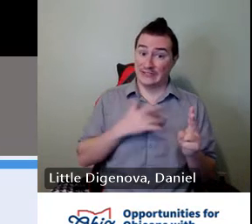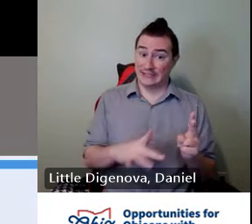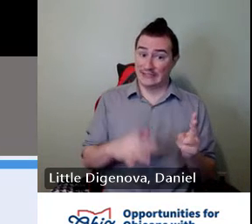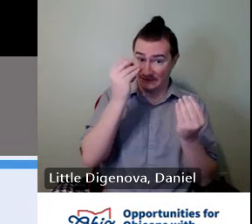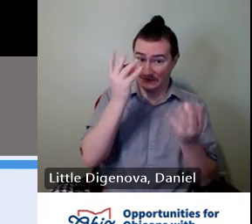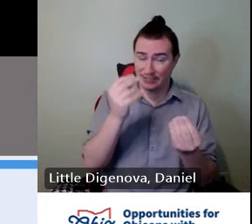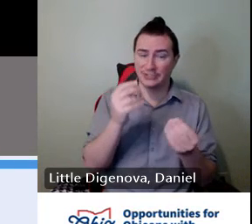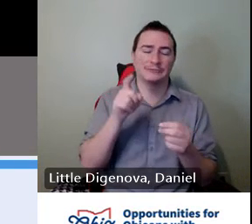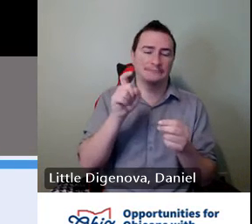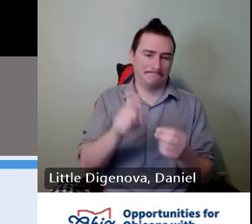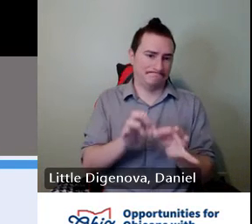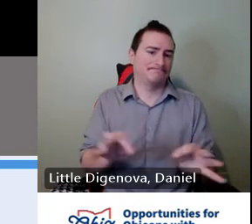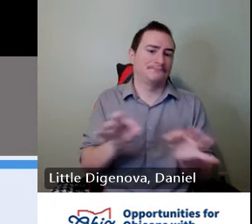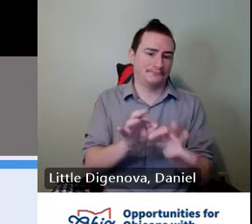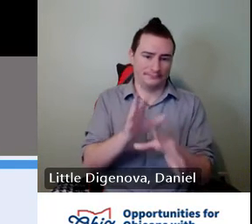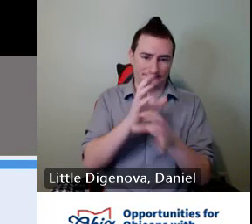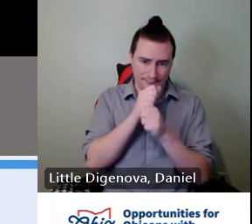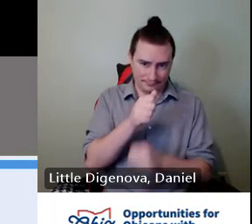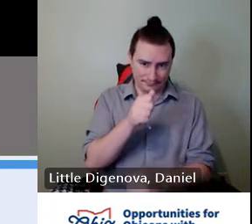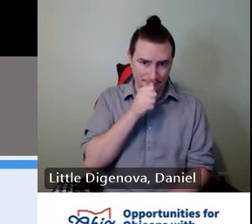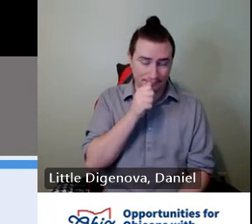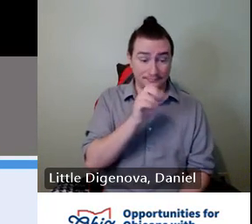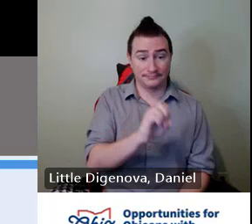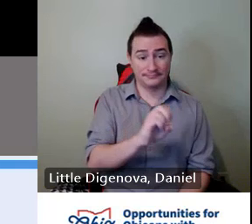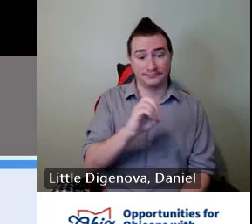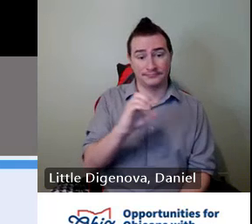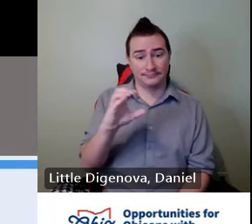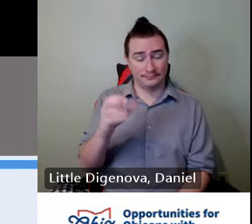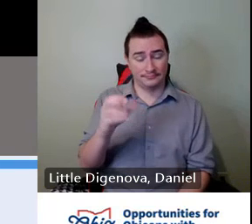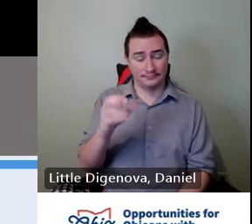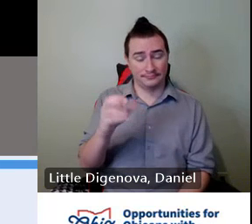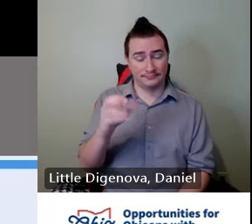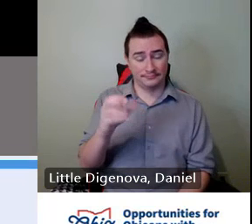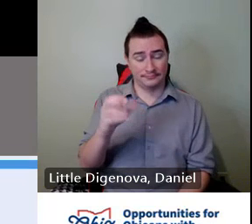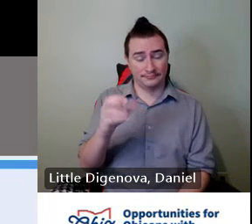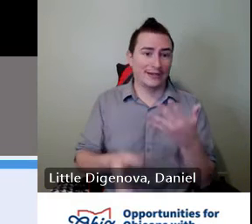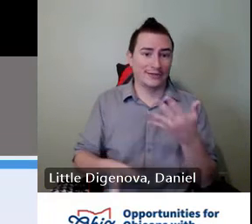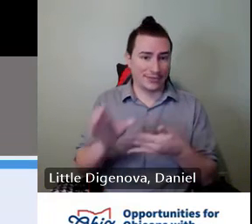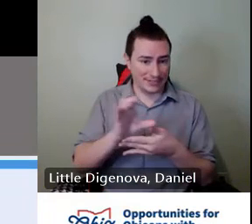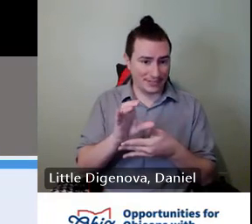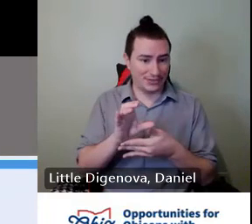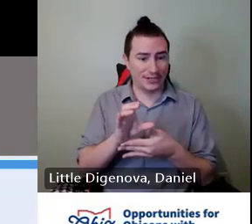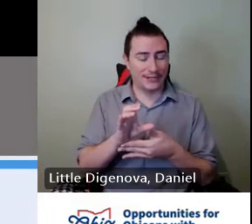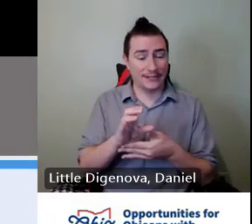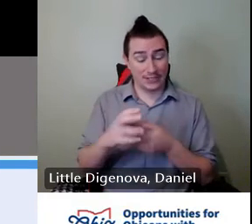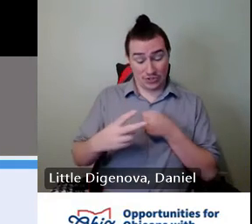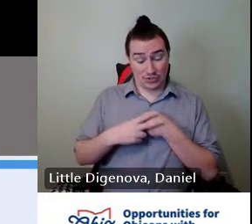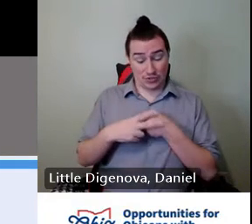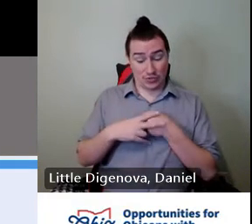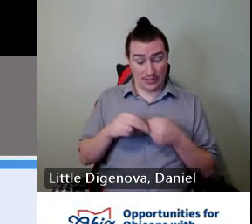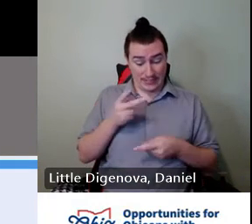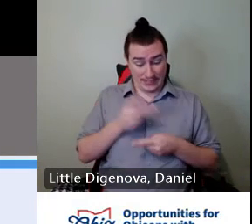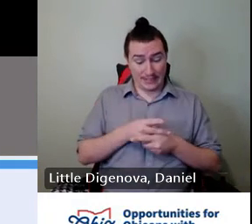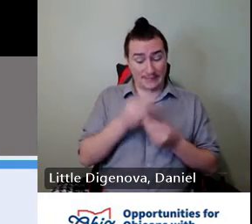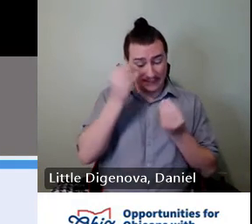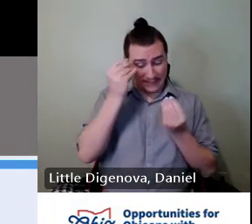The EEOC provides criteria for this that includes storing and maintaining information on separate forms and in separate